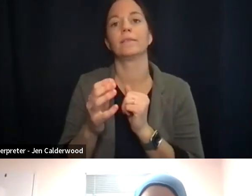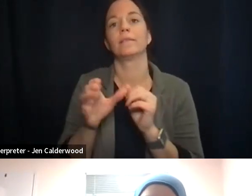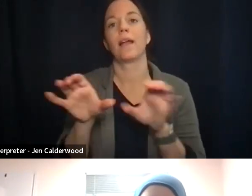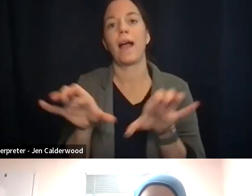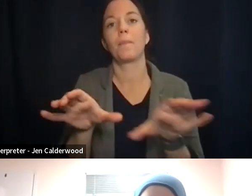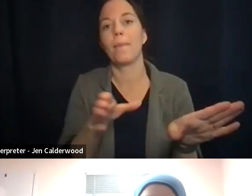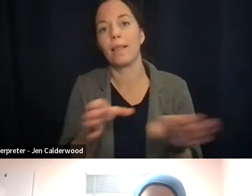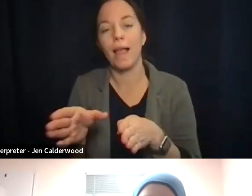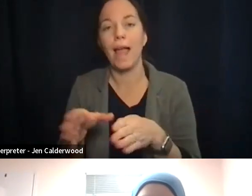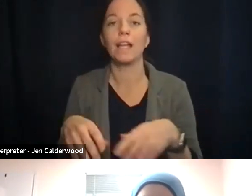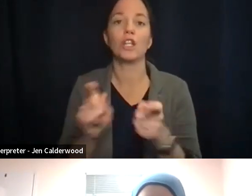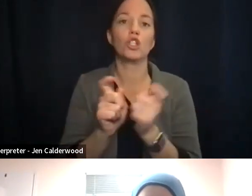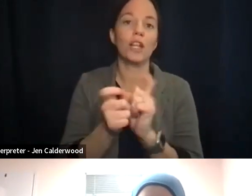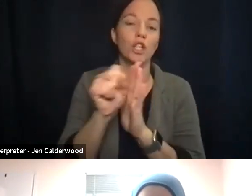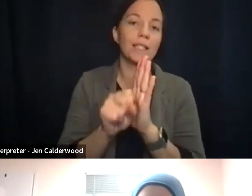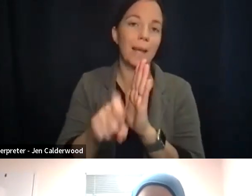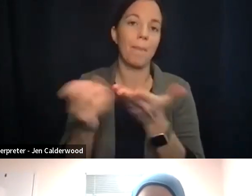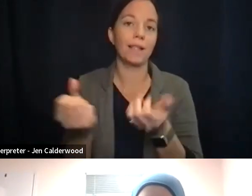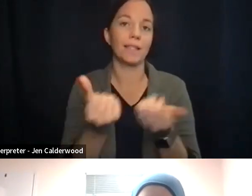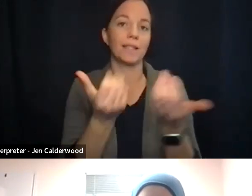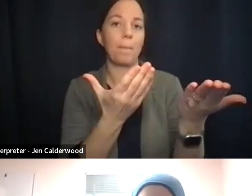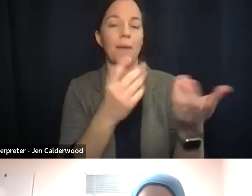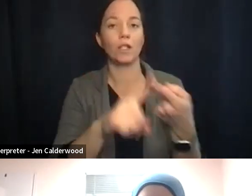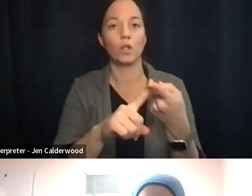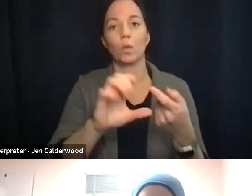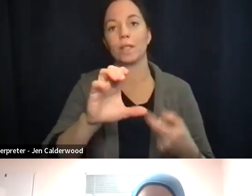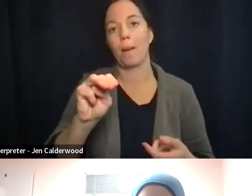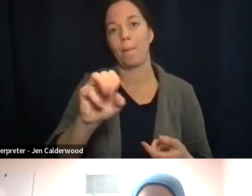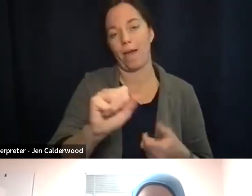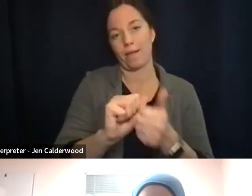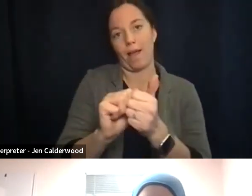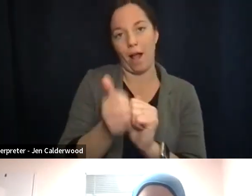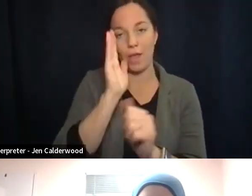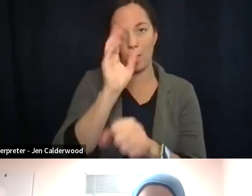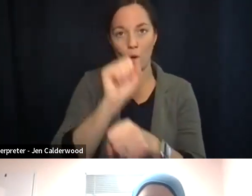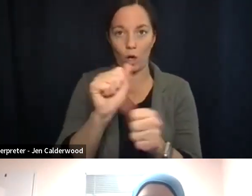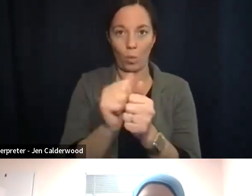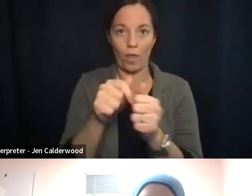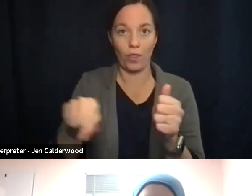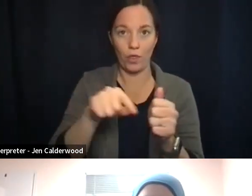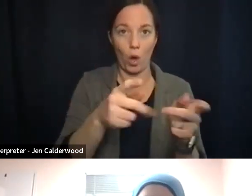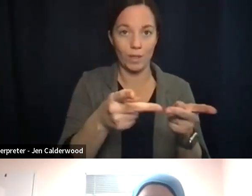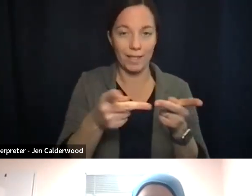The State has to submit to Cms about how they're going to work with those settings where they were issues found or sites were cited.